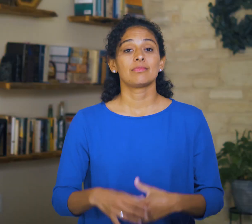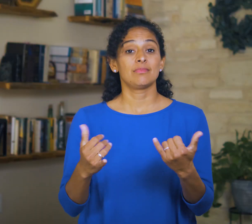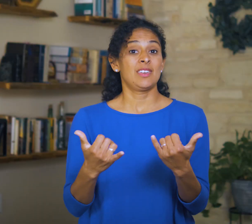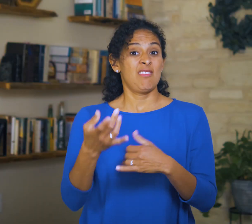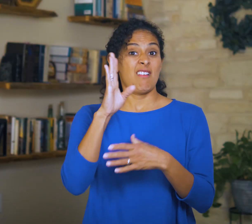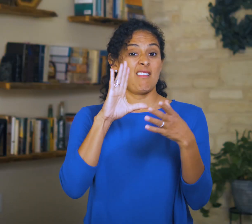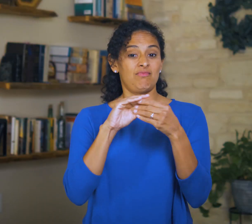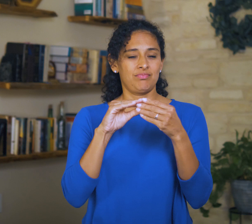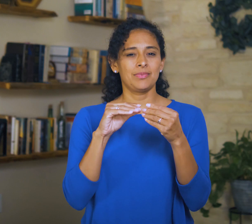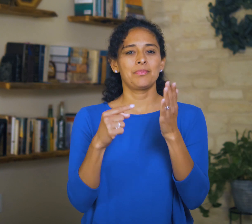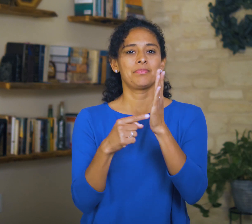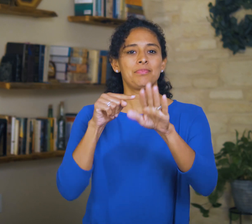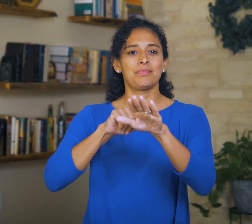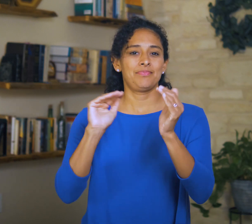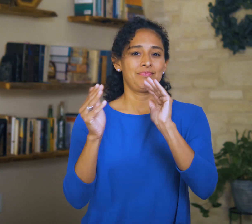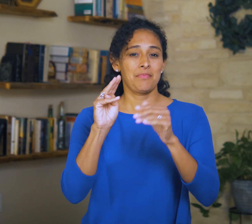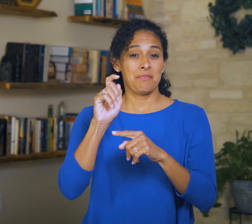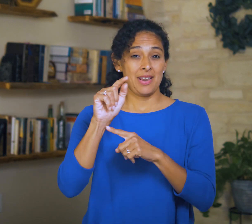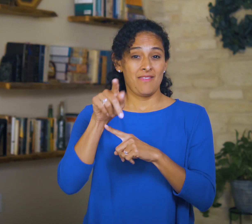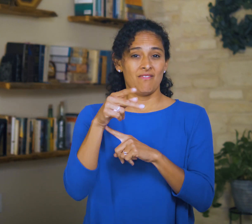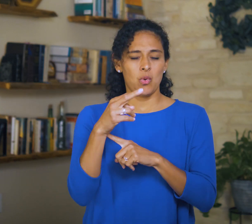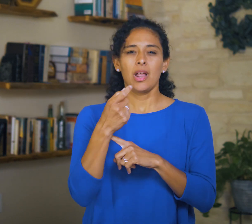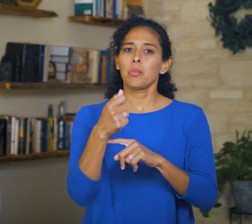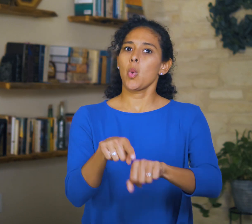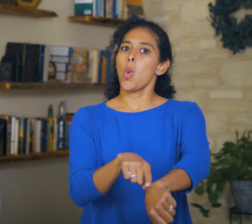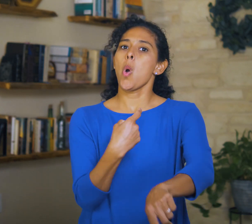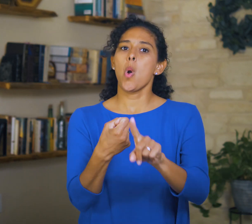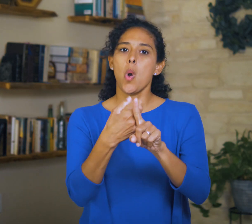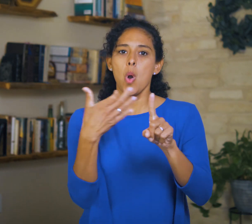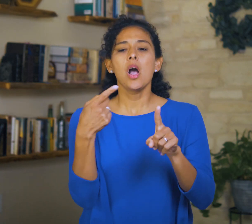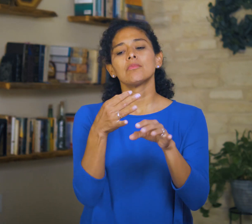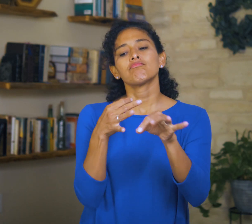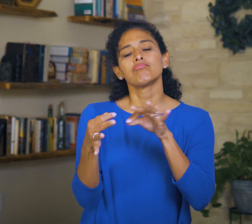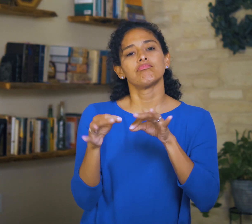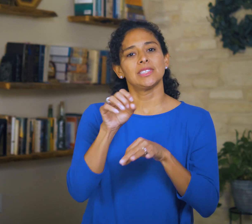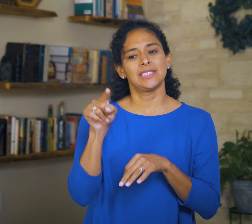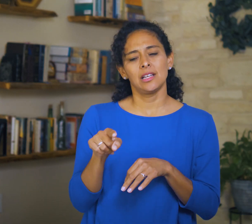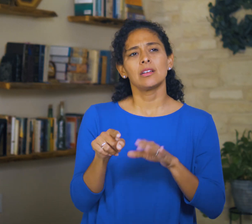God uses an extended metaphor in telling Ezekiel